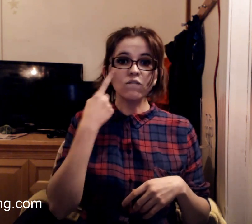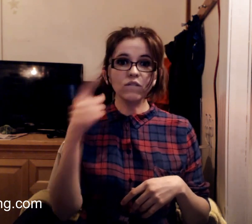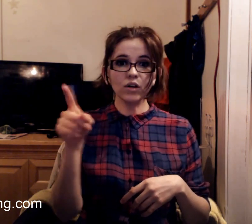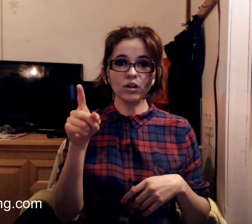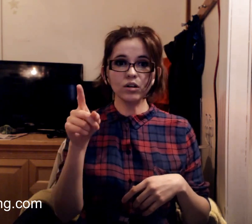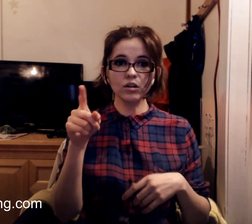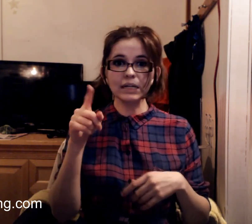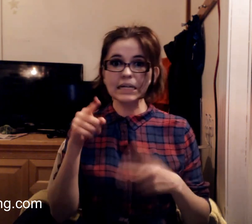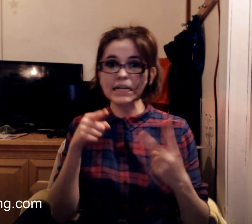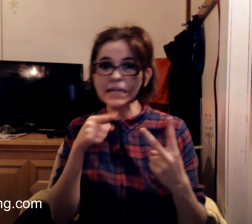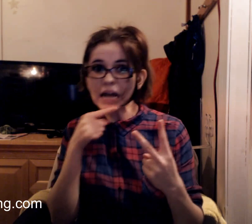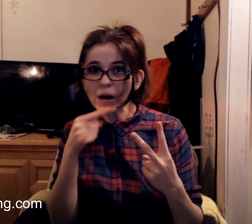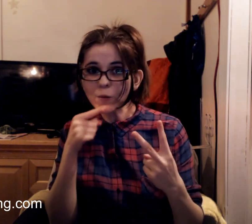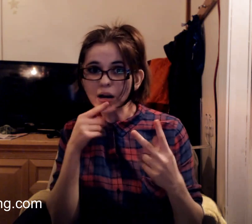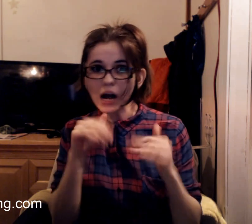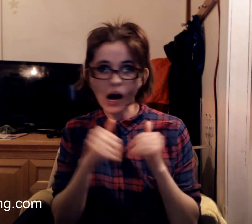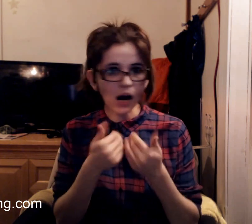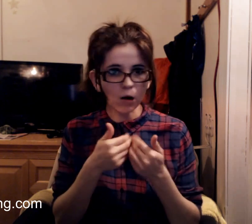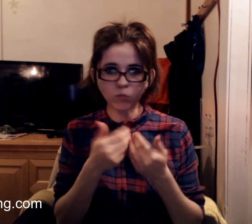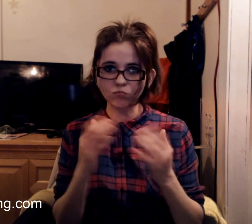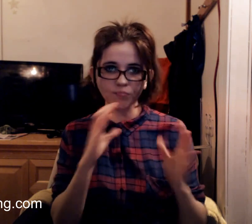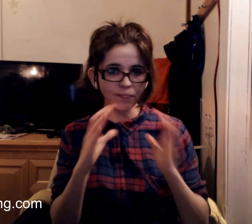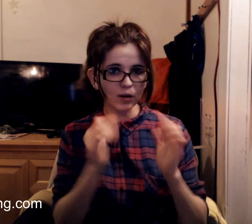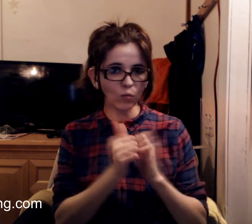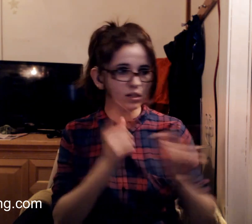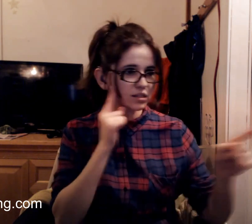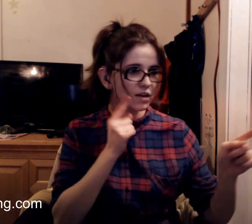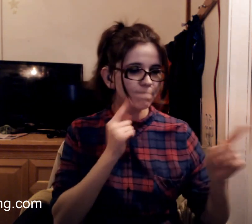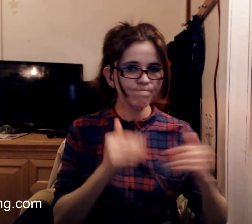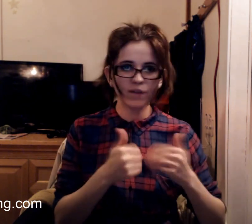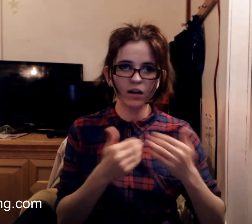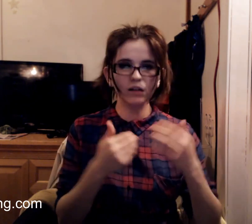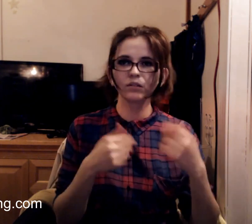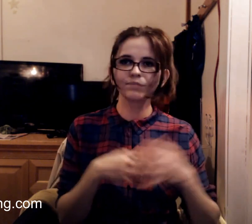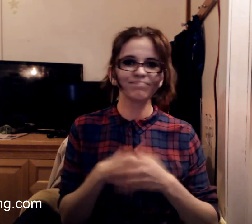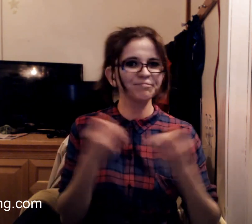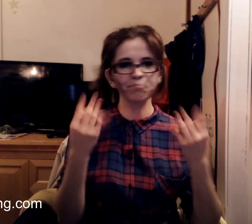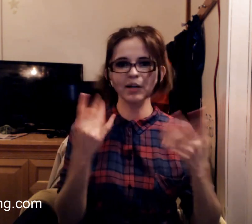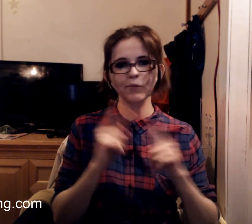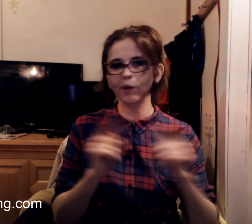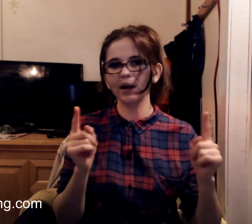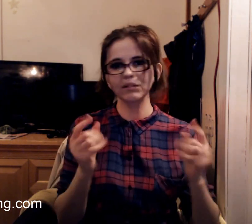For a hearing person - how do you communicate with a deaf person?